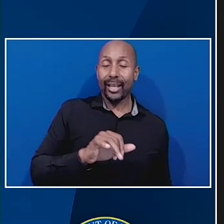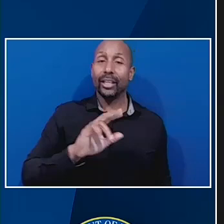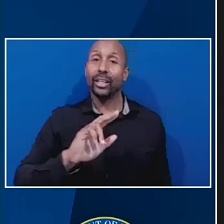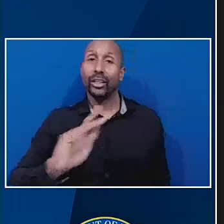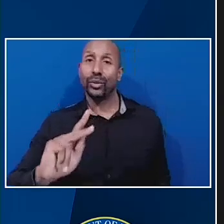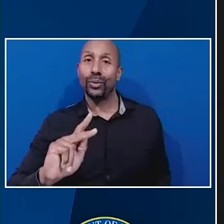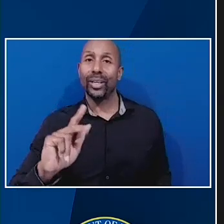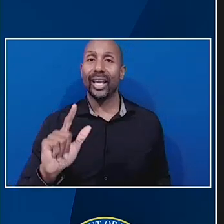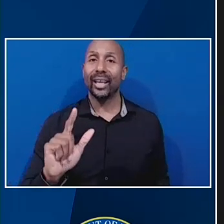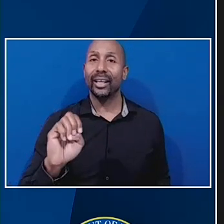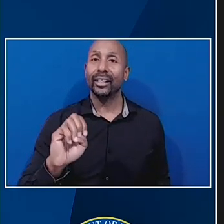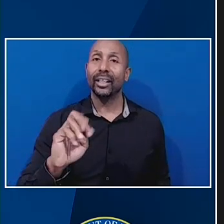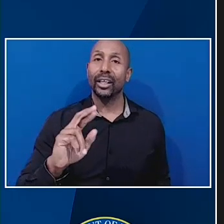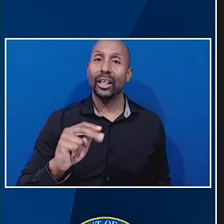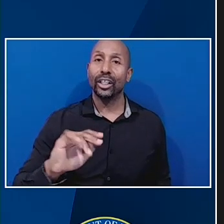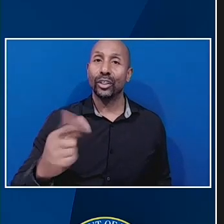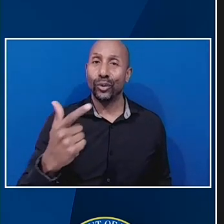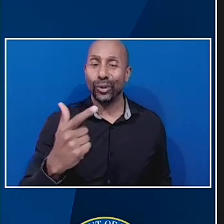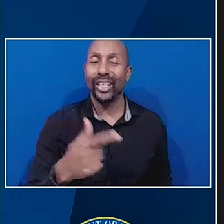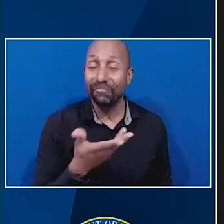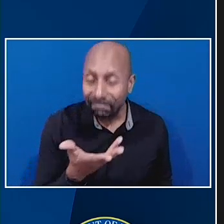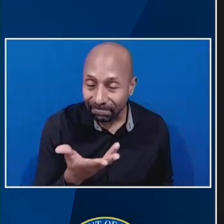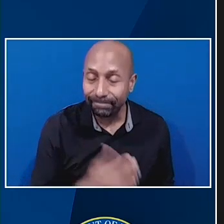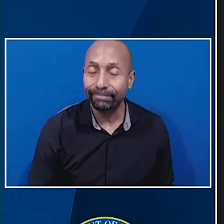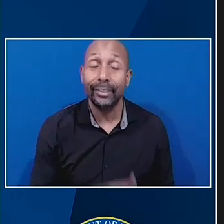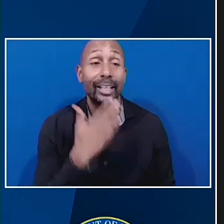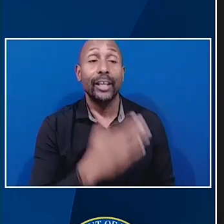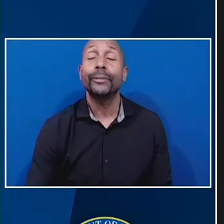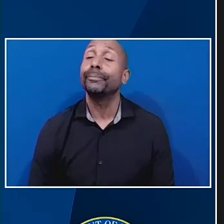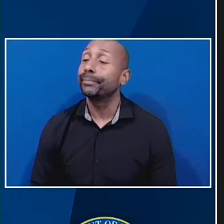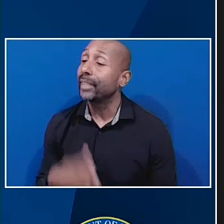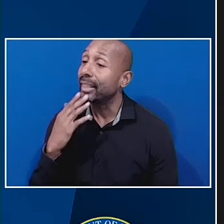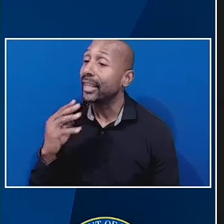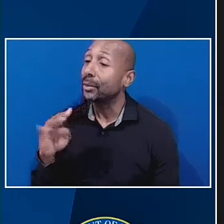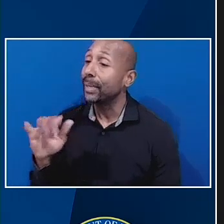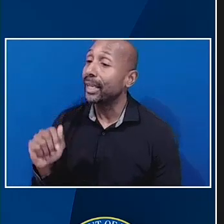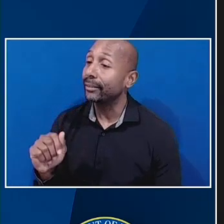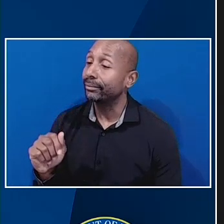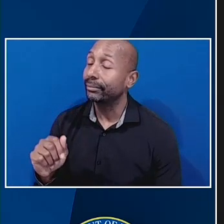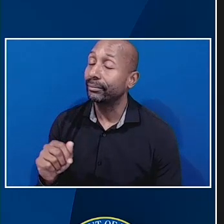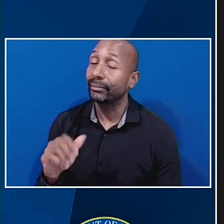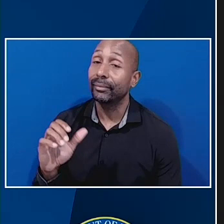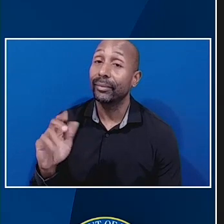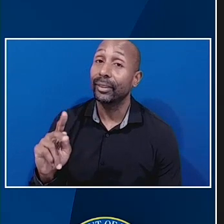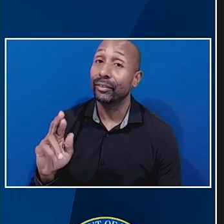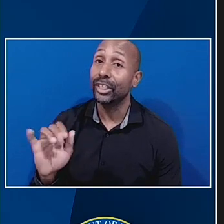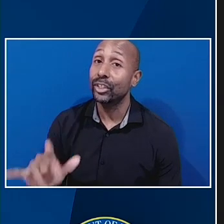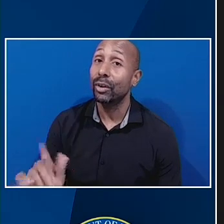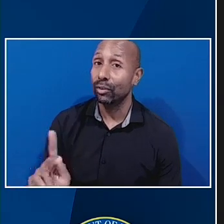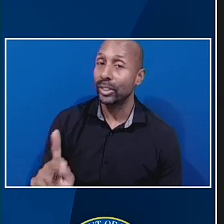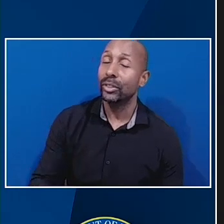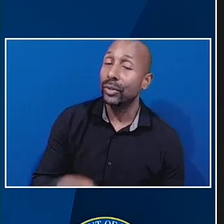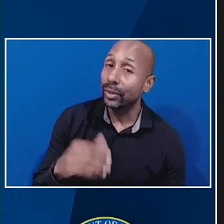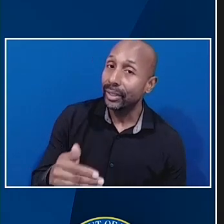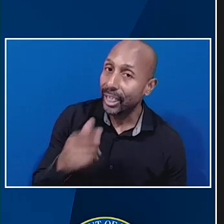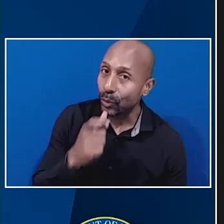Thank you, Mia. Krystil, who's next, please? Next, we have Heidi Smith, who is from